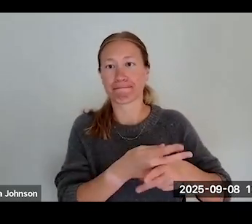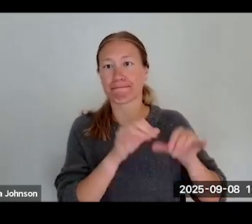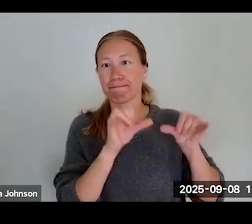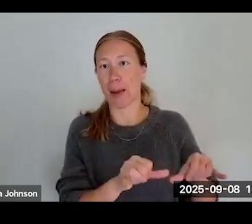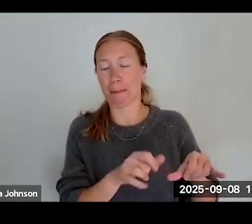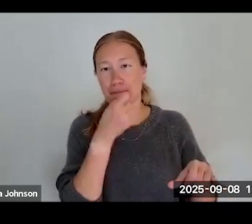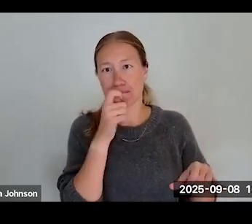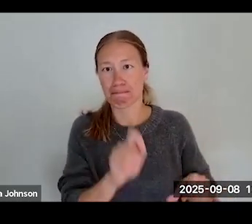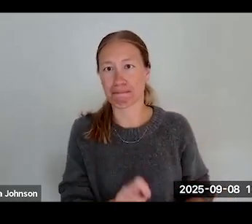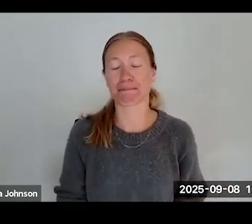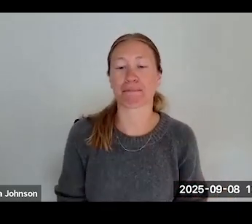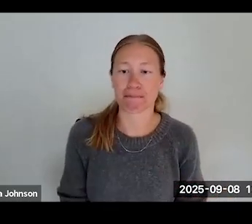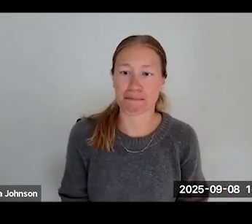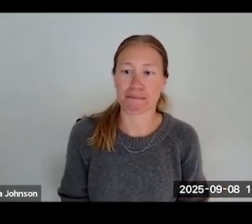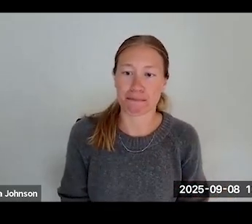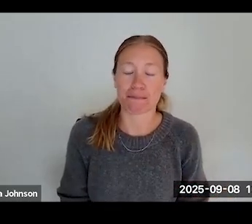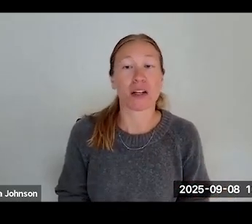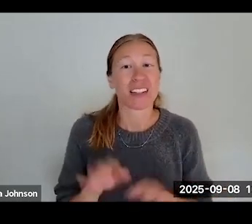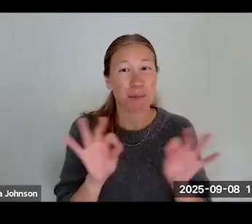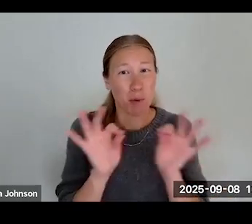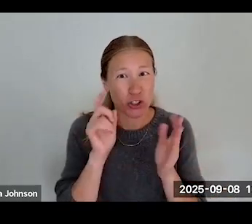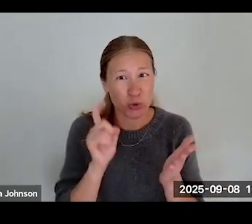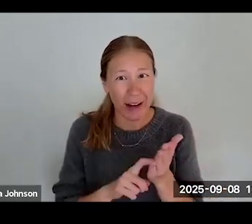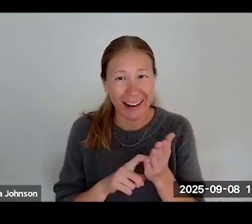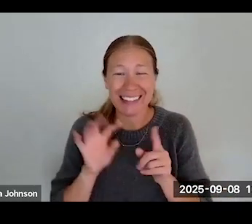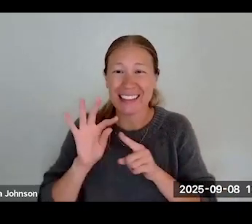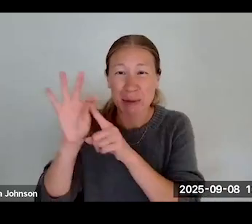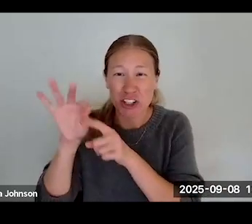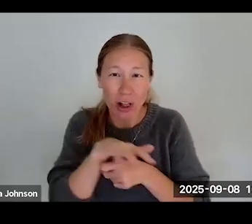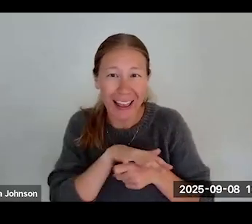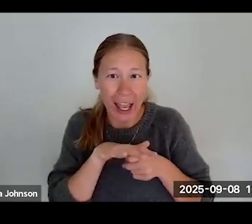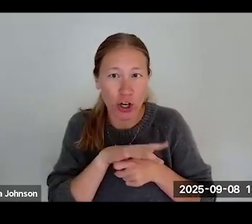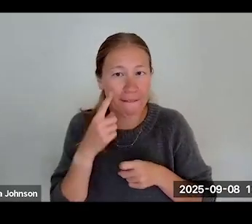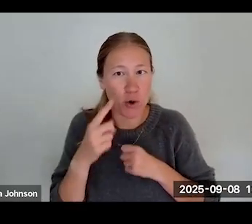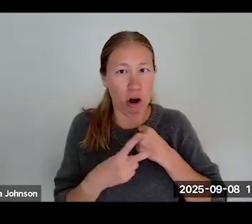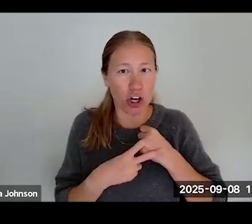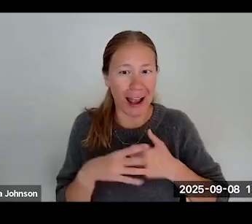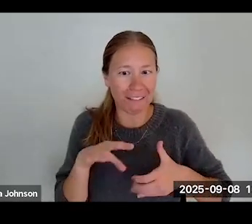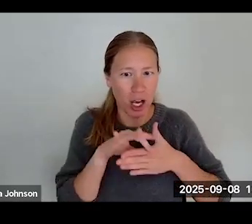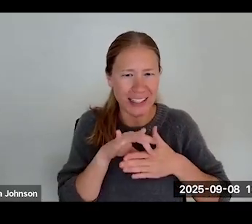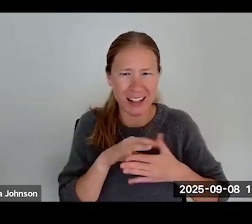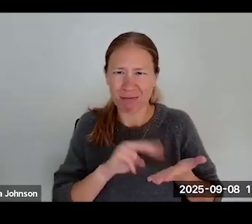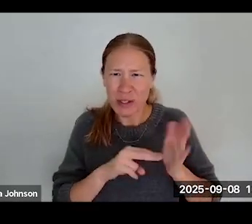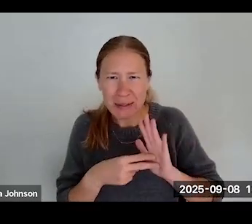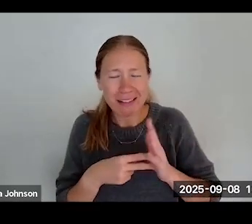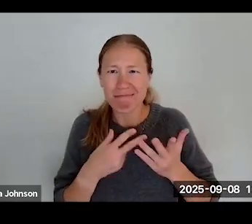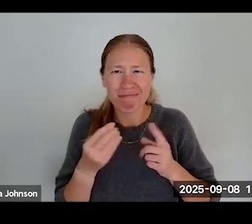So it's important to note that the ways to define a special area for archived content are really not fully defined in the regulations,